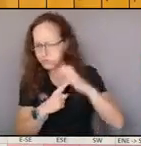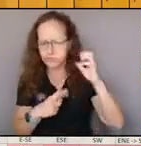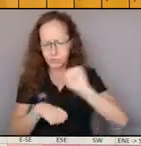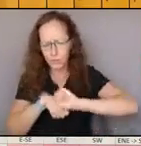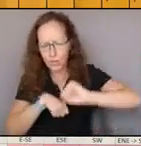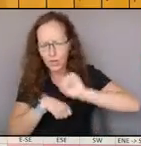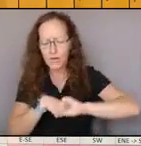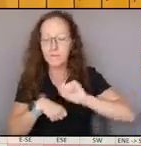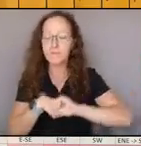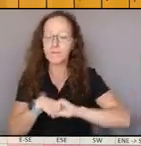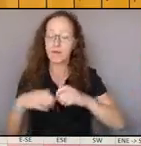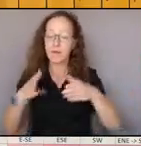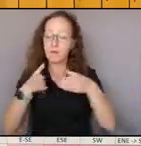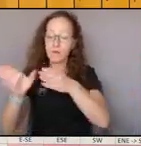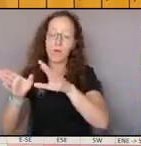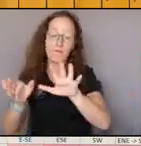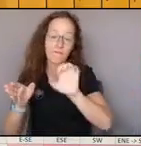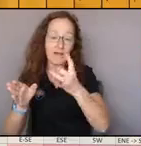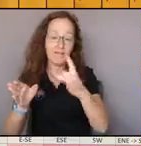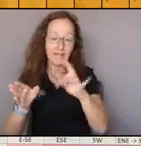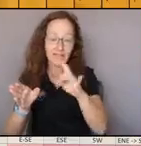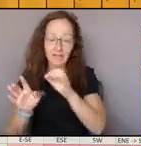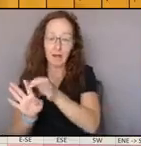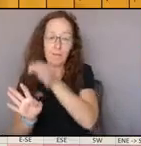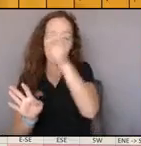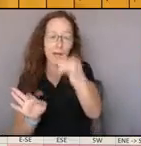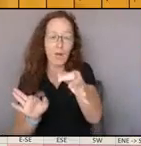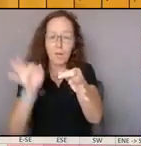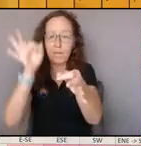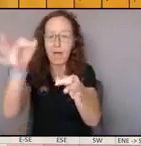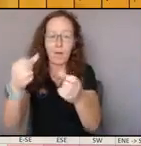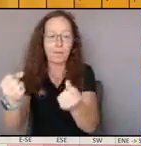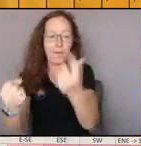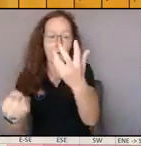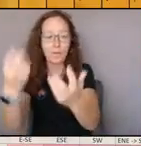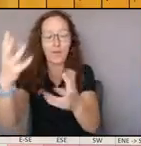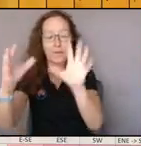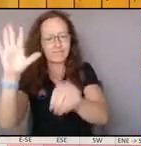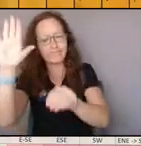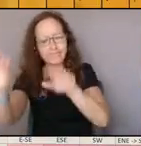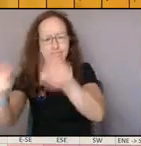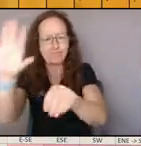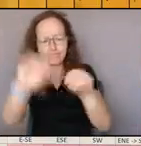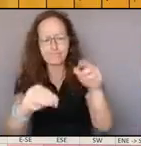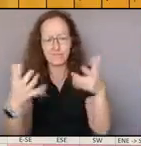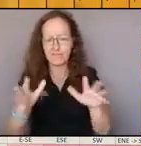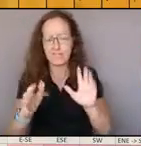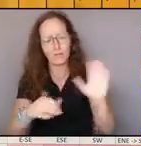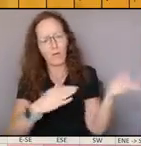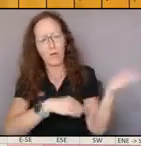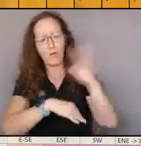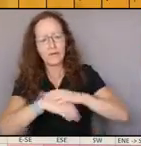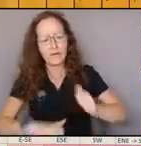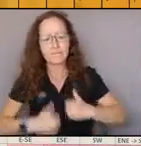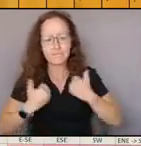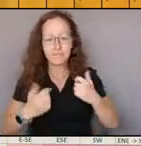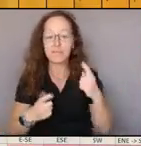THEY HAVE BEEN AGGRESSIVE ON THOSE ALL DAY. AIRCRAFT GOT SHUT DOWN EARLY BECAUSE OF HIGH WINDS, SO THEY ARE OUT THERE ON THEIR OWN, JUST DIGGING THESE